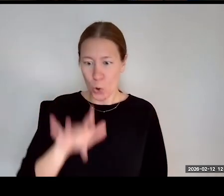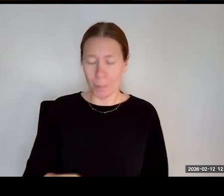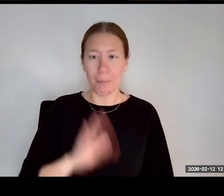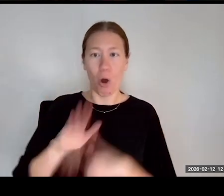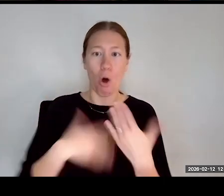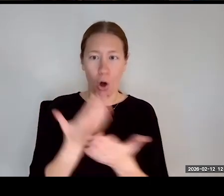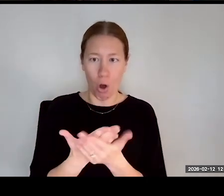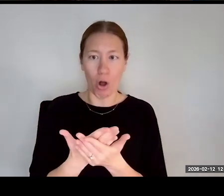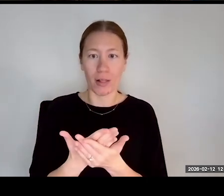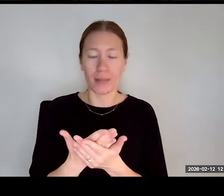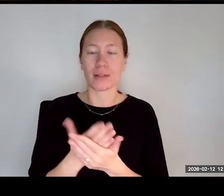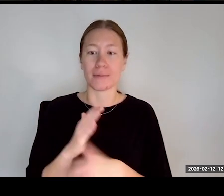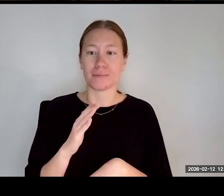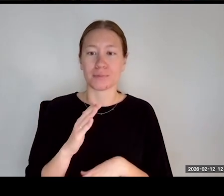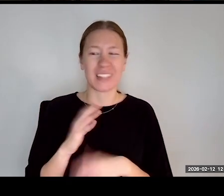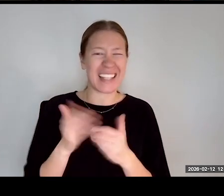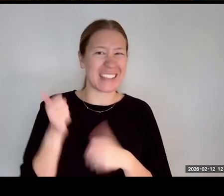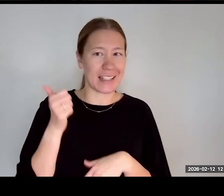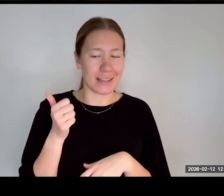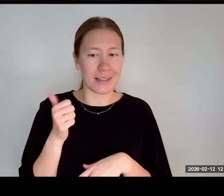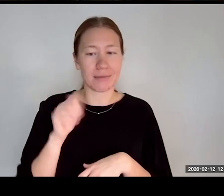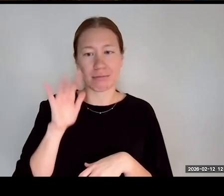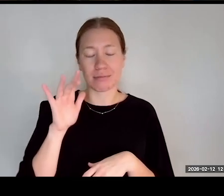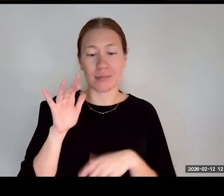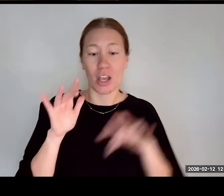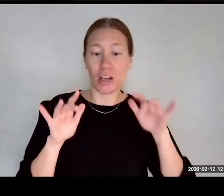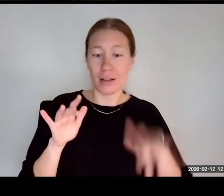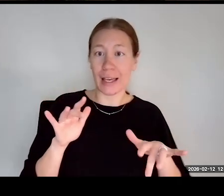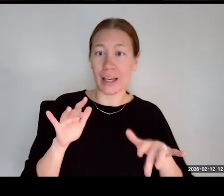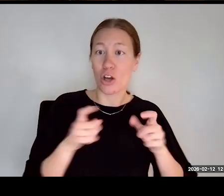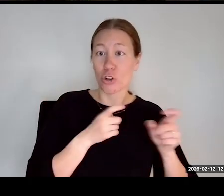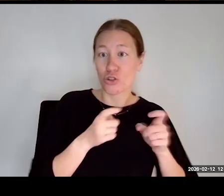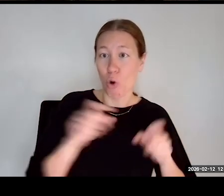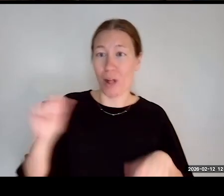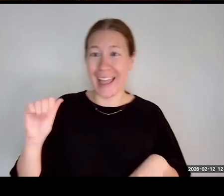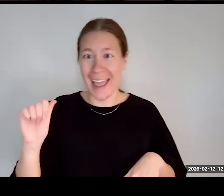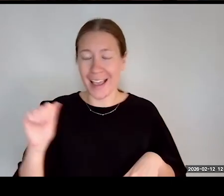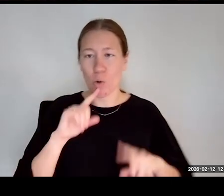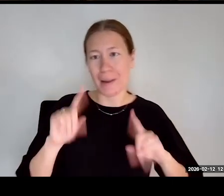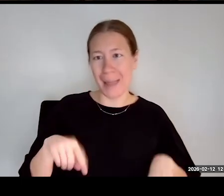to set the primary language first. Select all, so you can do control a command or you can drag and highlight everything.